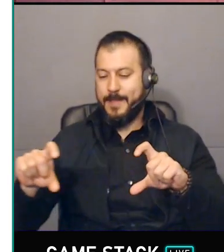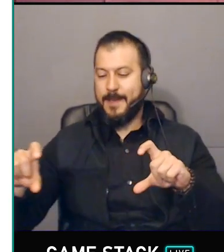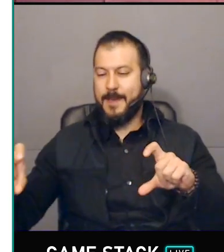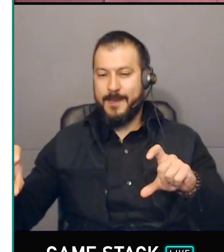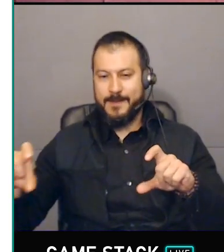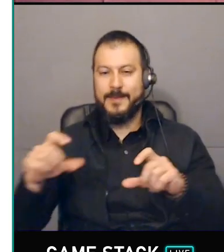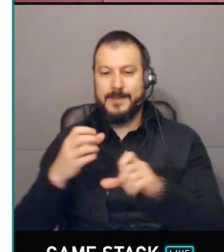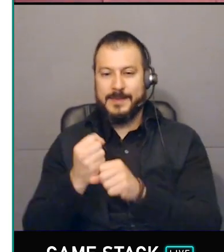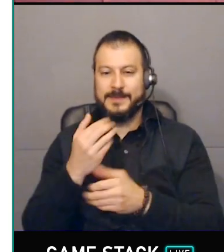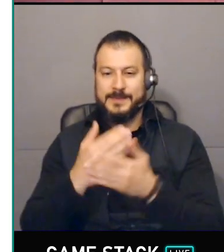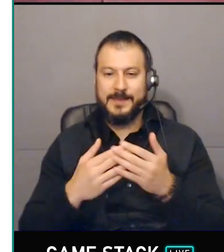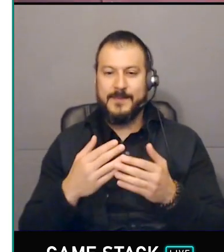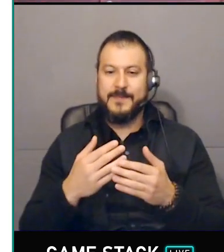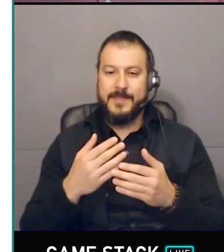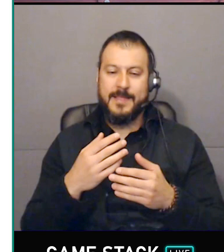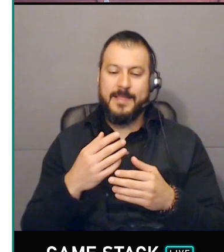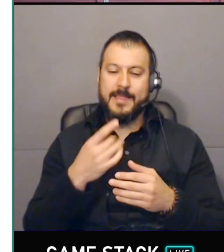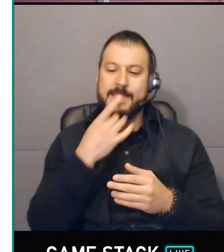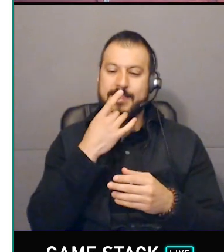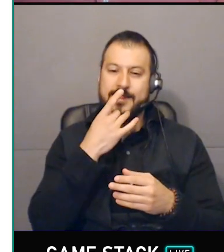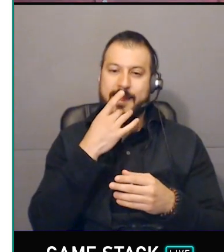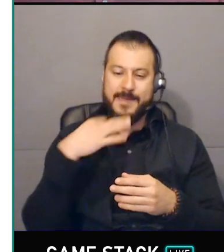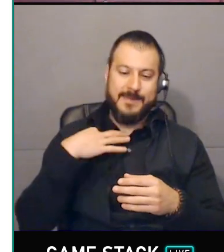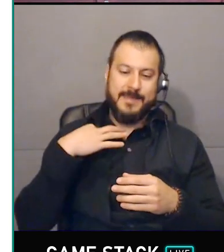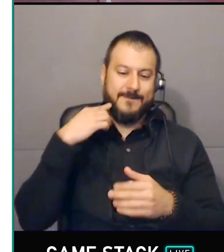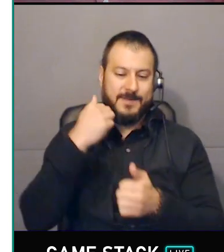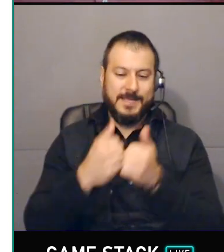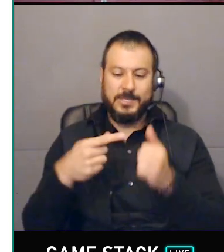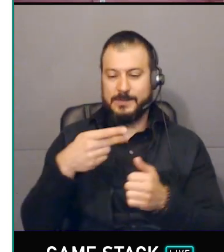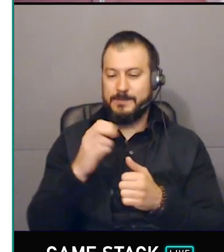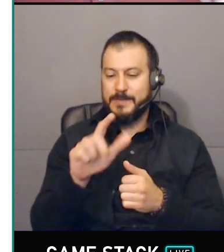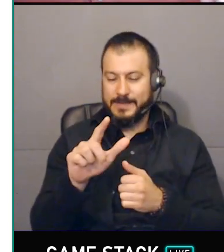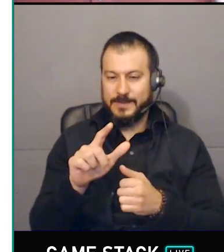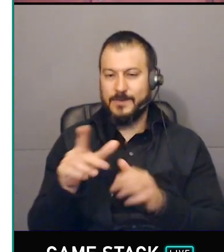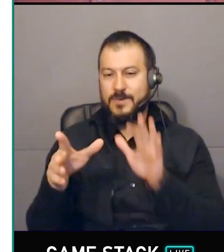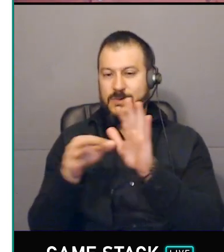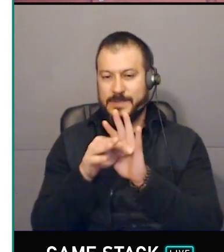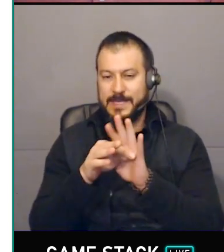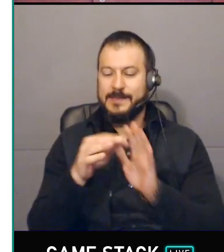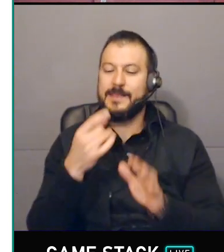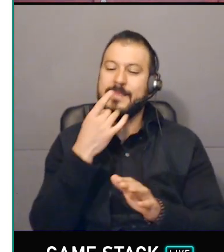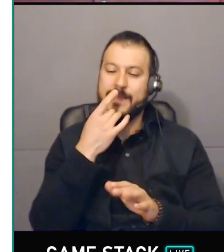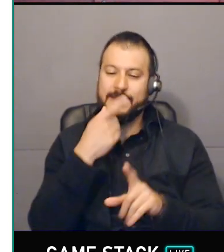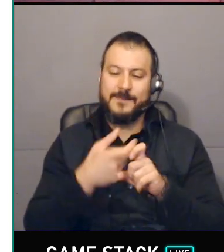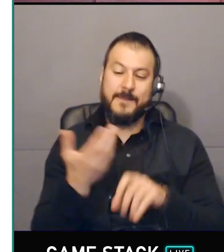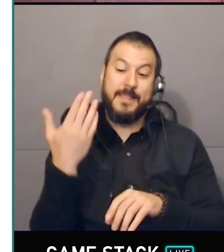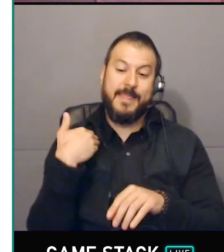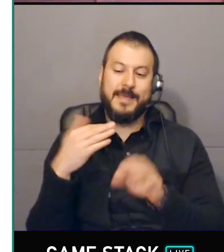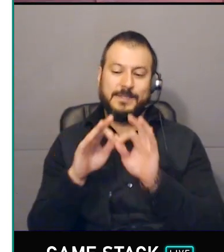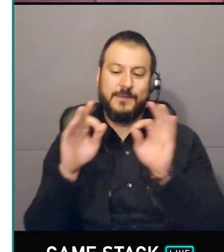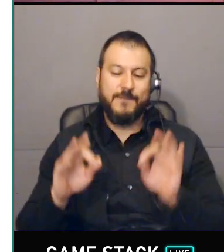where you generate some initial light candidates for every pixel, you select the lights from last frame that